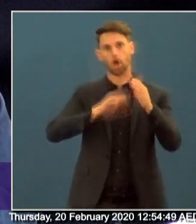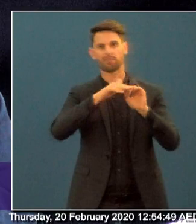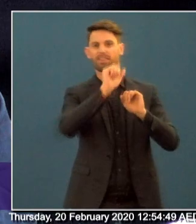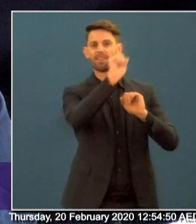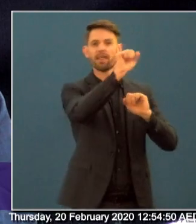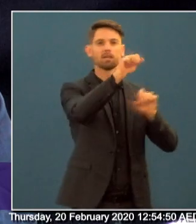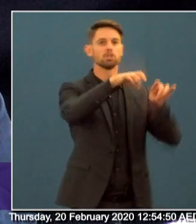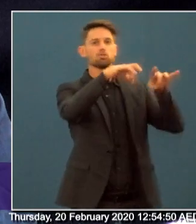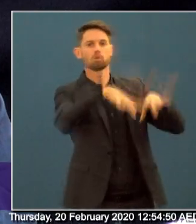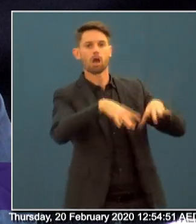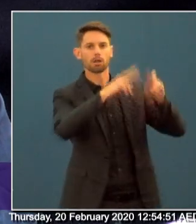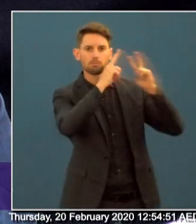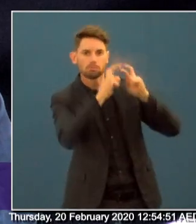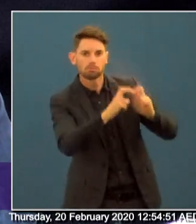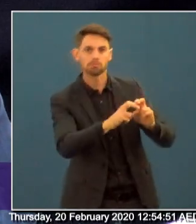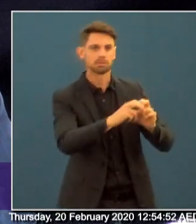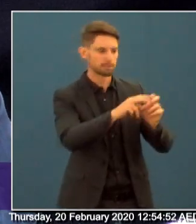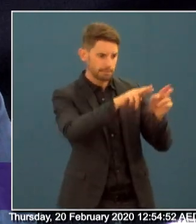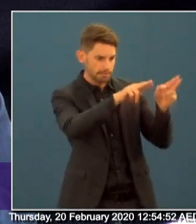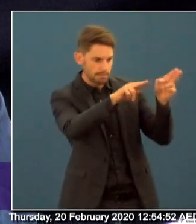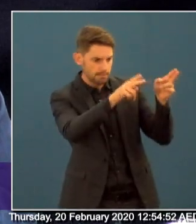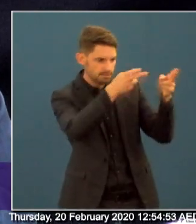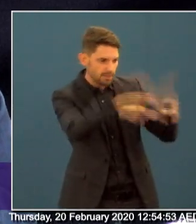or how it codes, but, in my opinion,